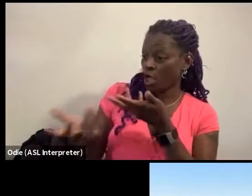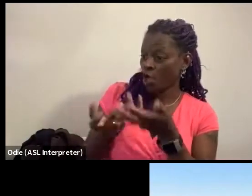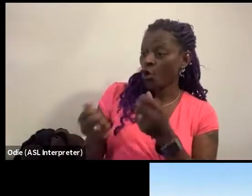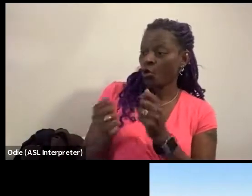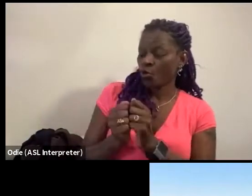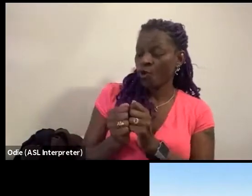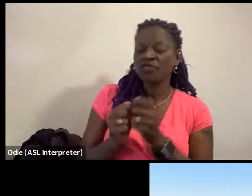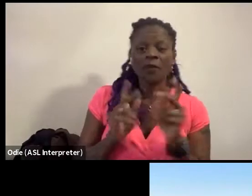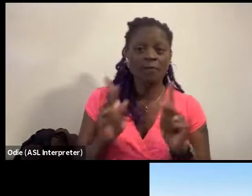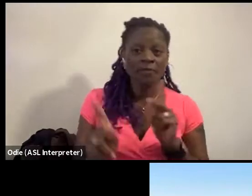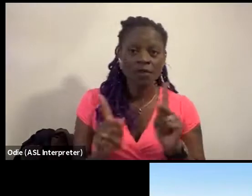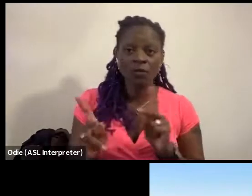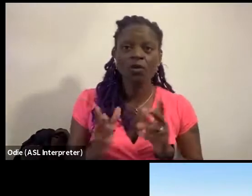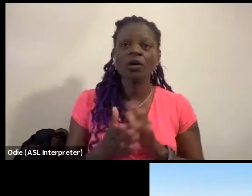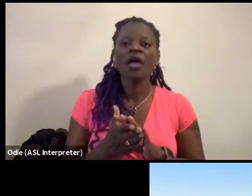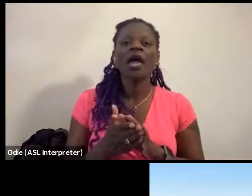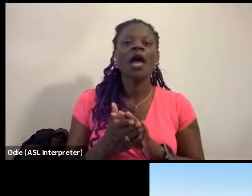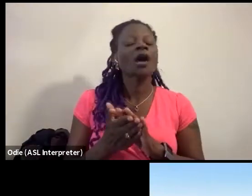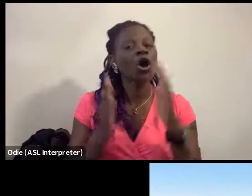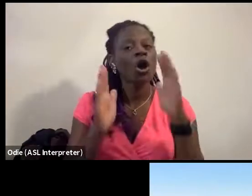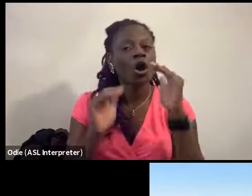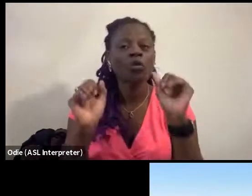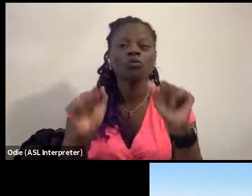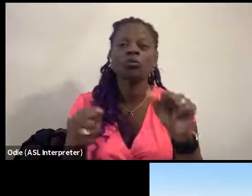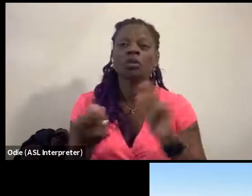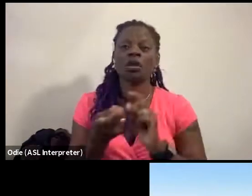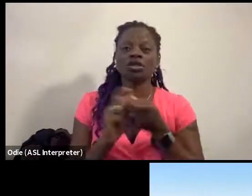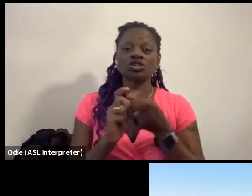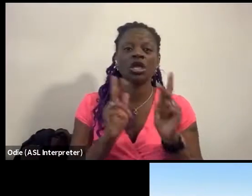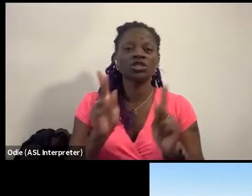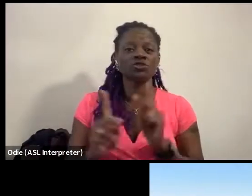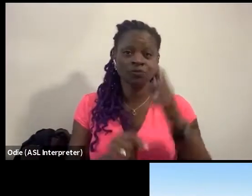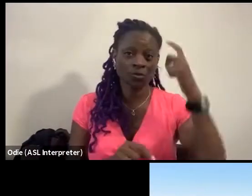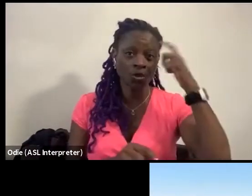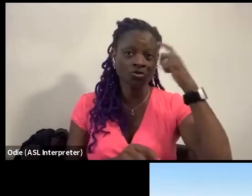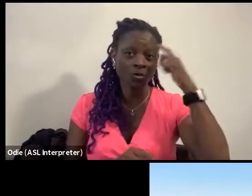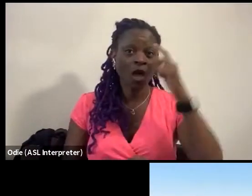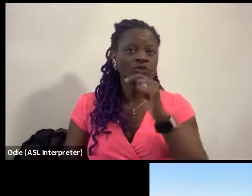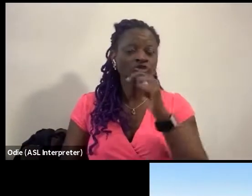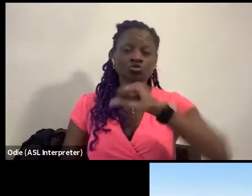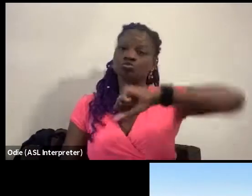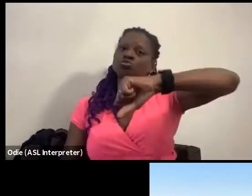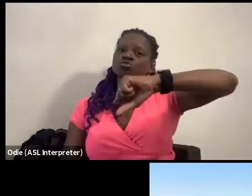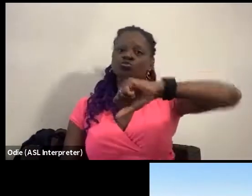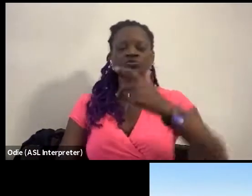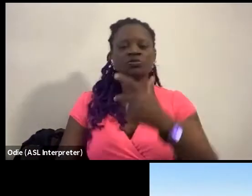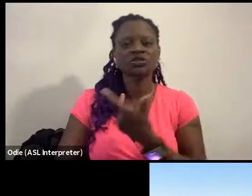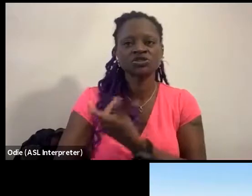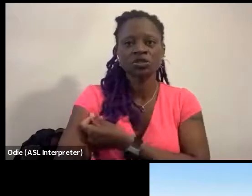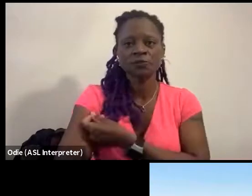We are joined today by Dr. Brian, as I have been told, Brian Petrovski.